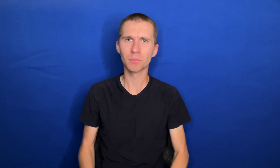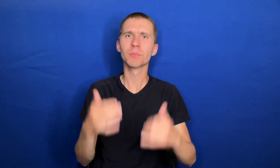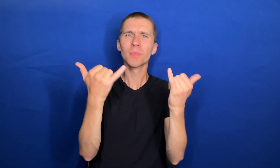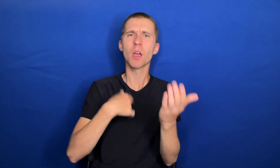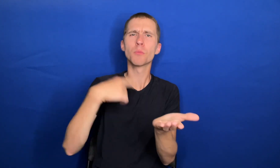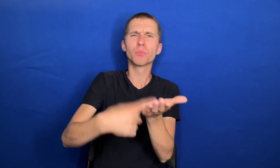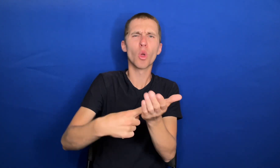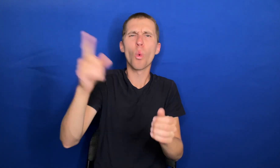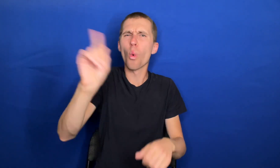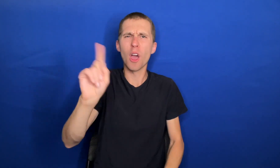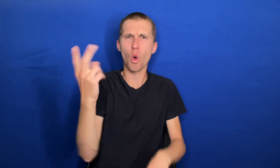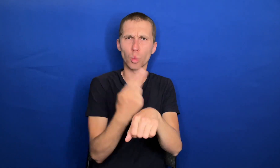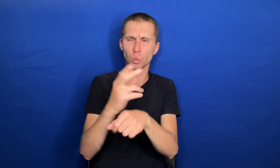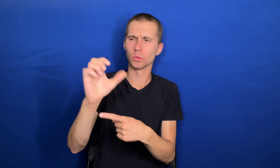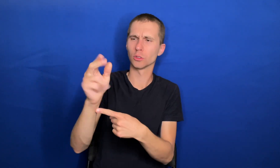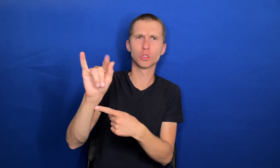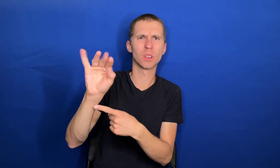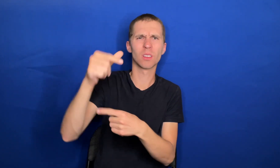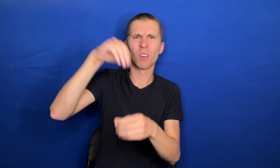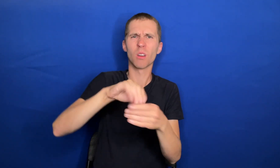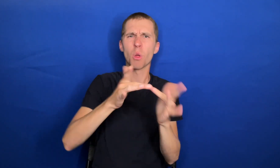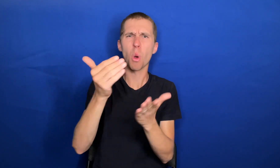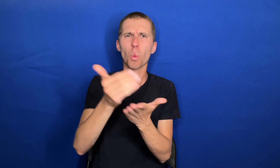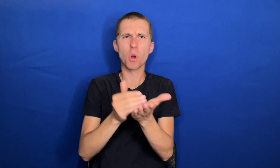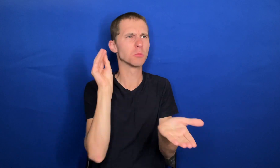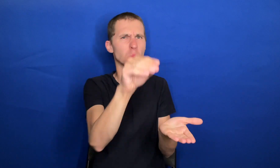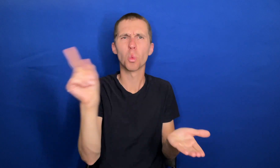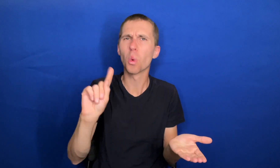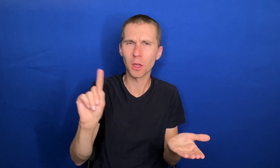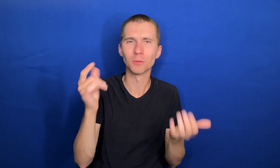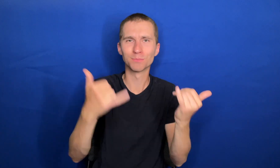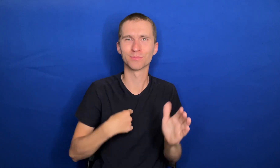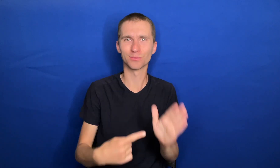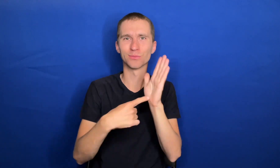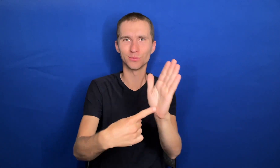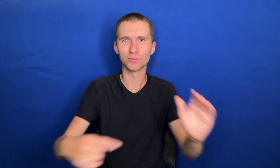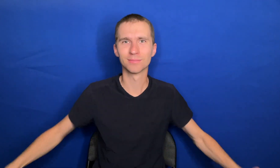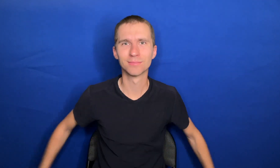Now, I'm going to discuss where to use chaining in an online course. I will give you a demonstration shortly.